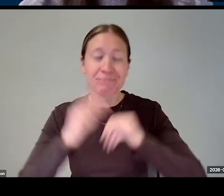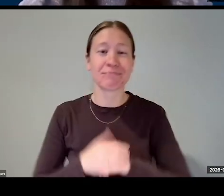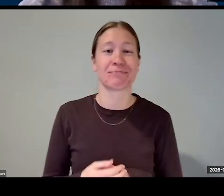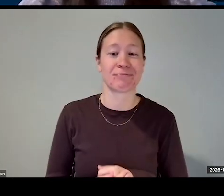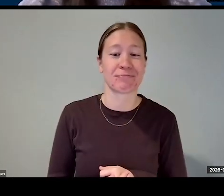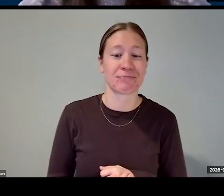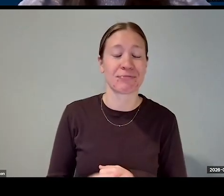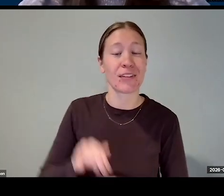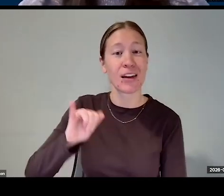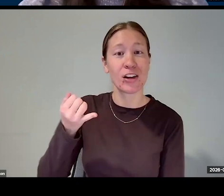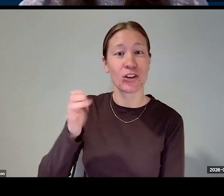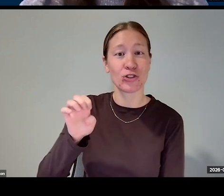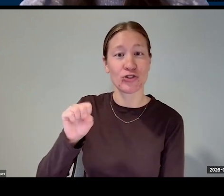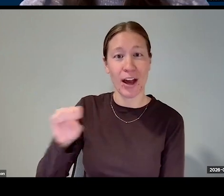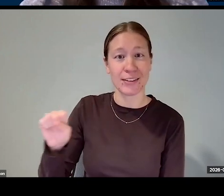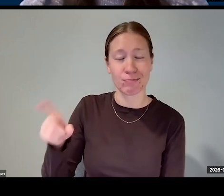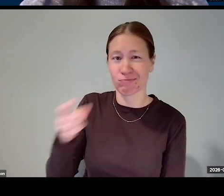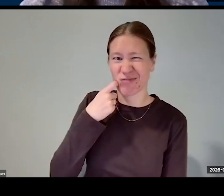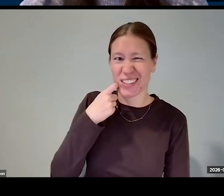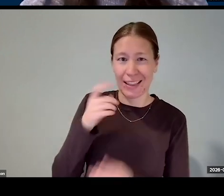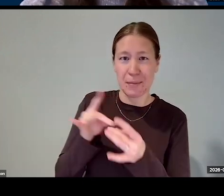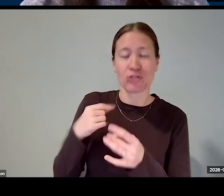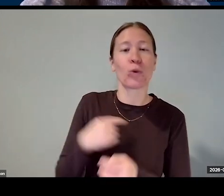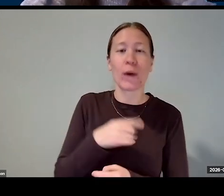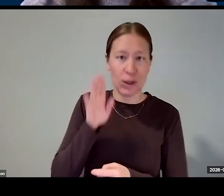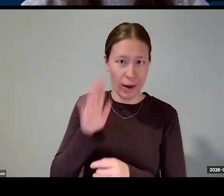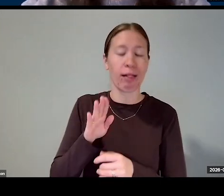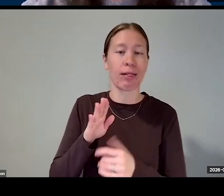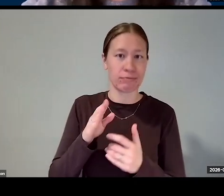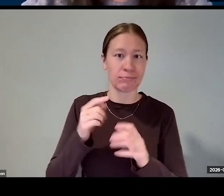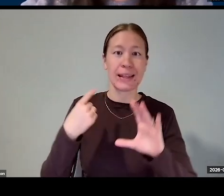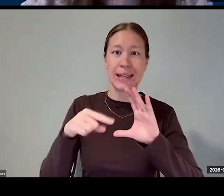As Jess mentioned, we will be sending a follow-up email after this presentation.